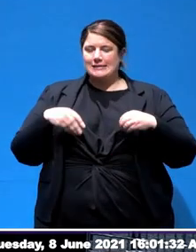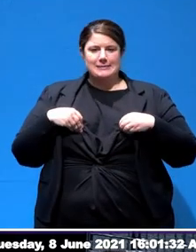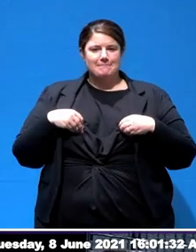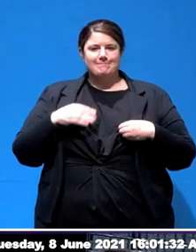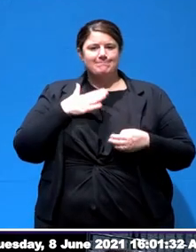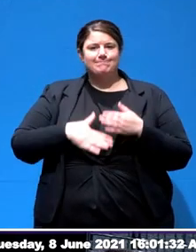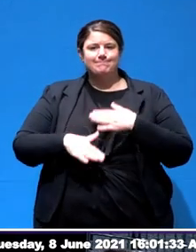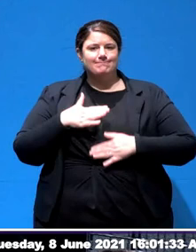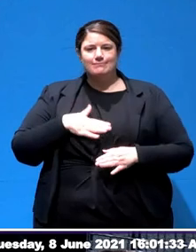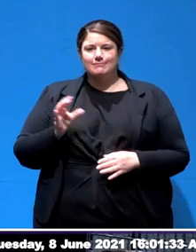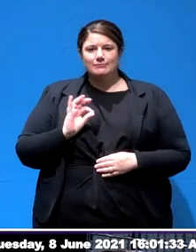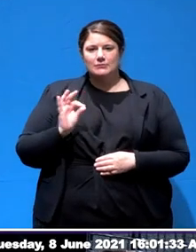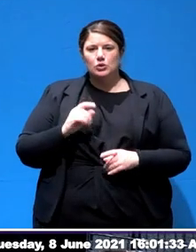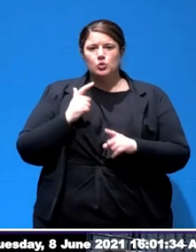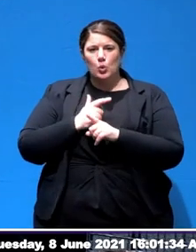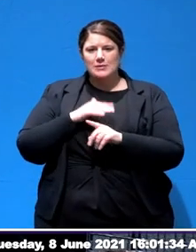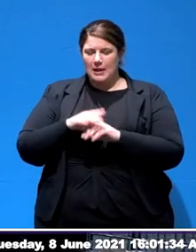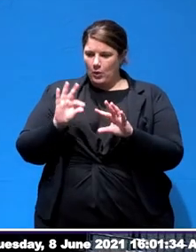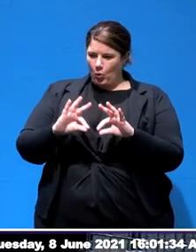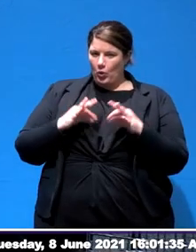This goes to the culture of organisations.